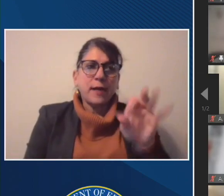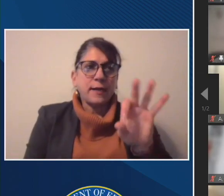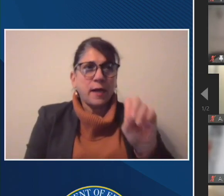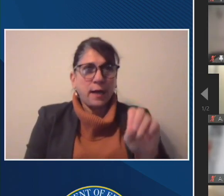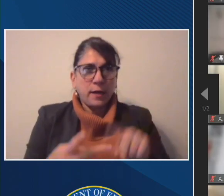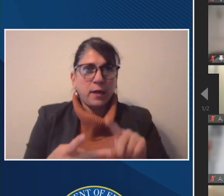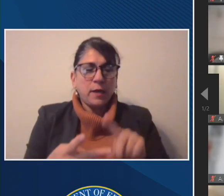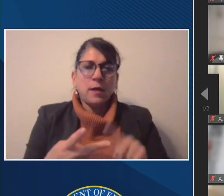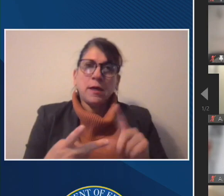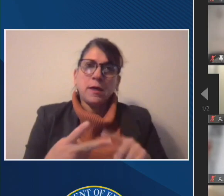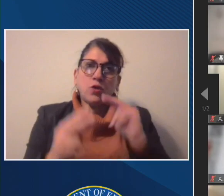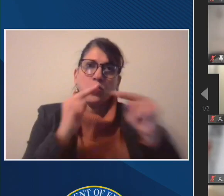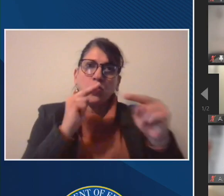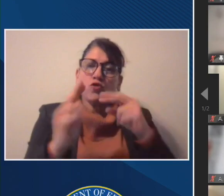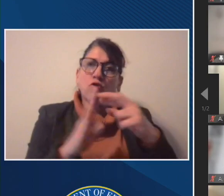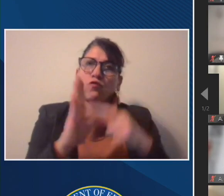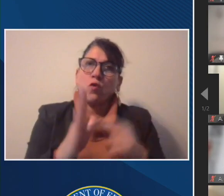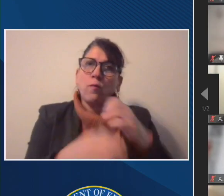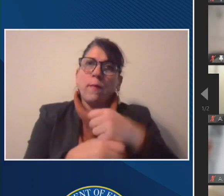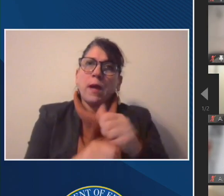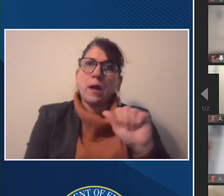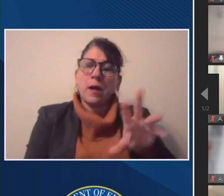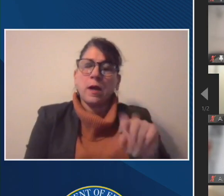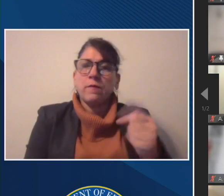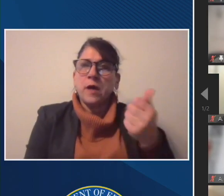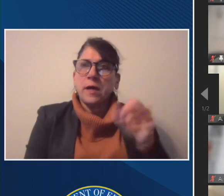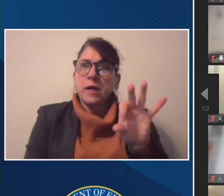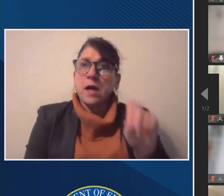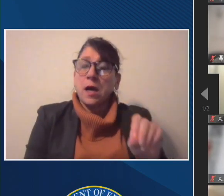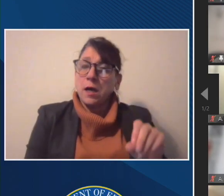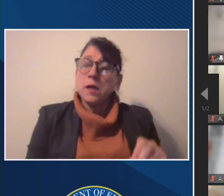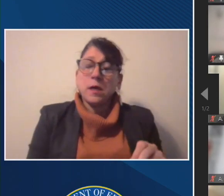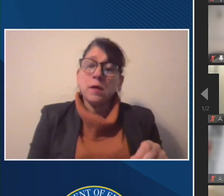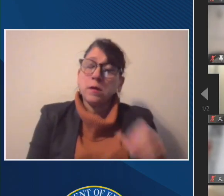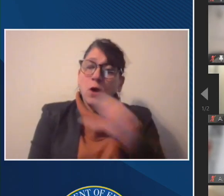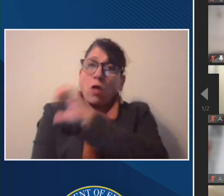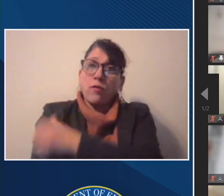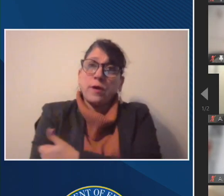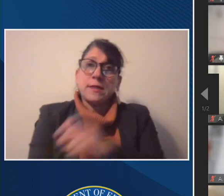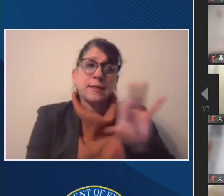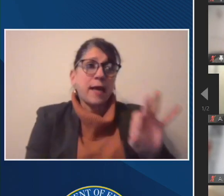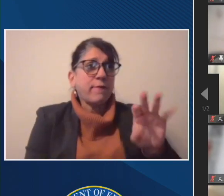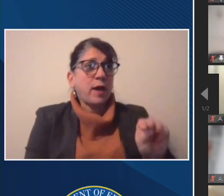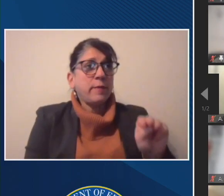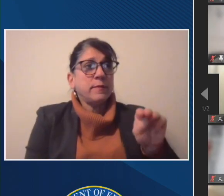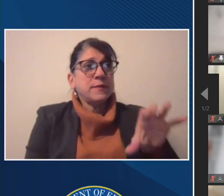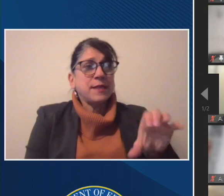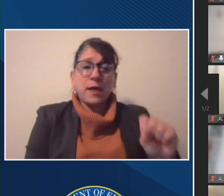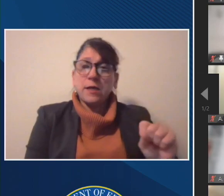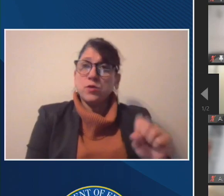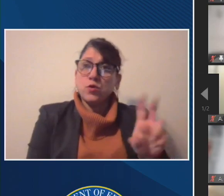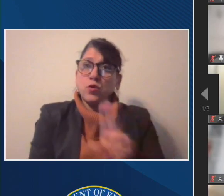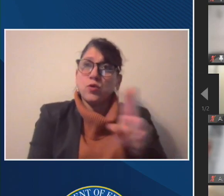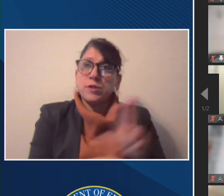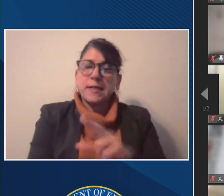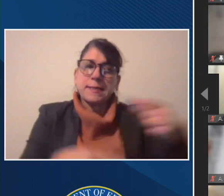Rulemaking Act of 1990 authorizes FMCS to use its dispute resolution expertise to